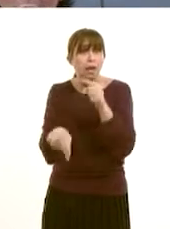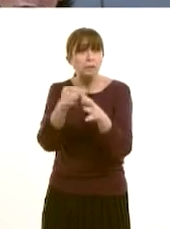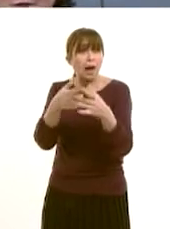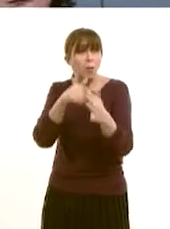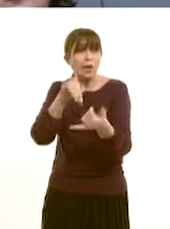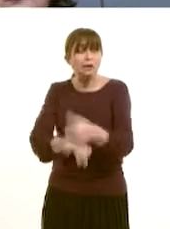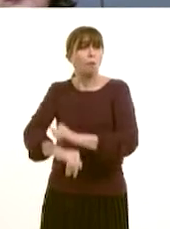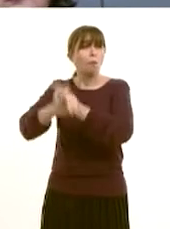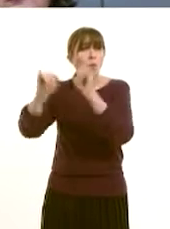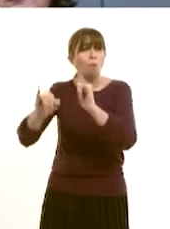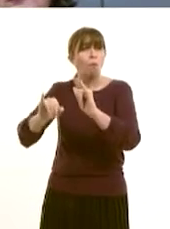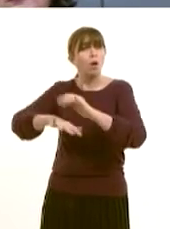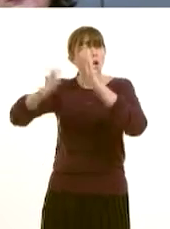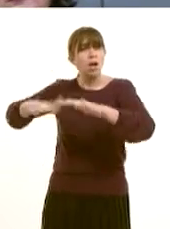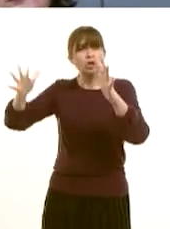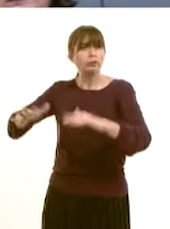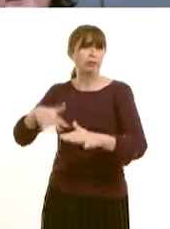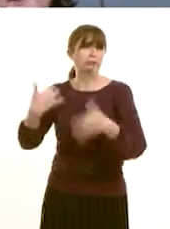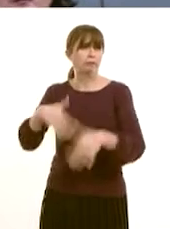Davies: Another thing youíve got in your budget, First Minister, is higher education.